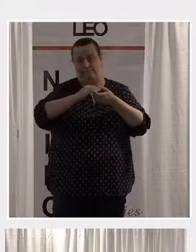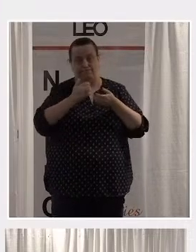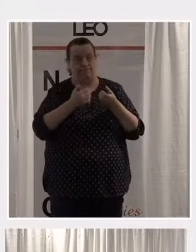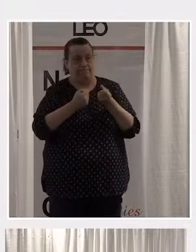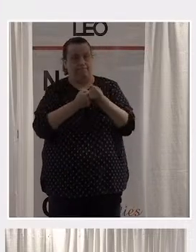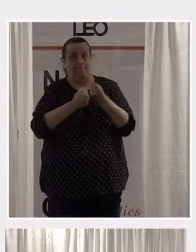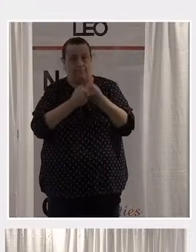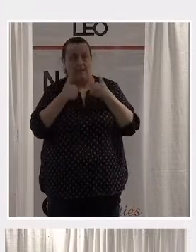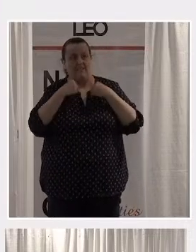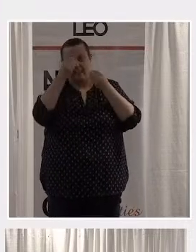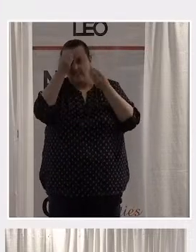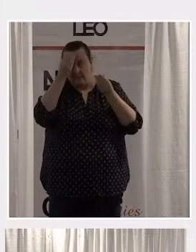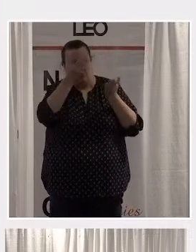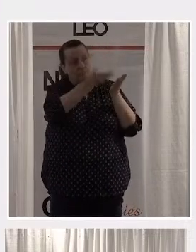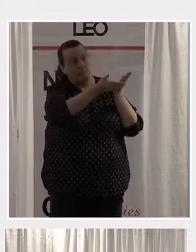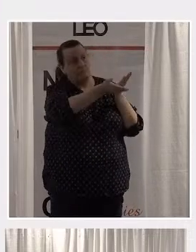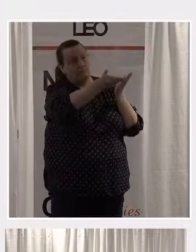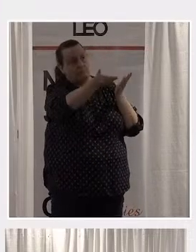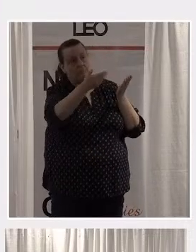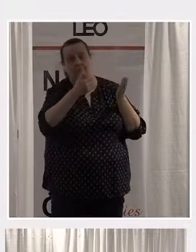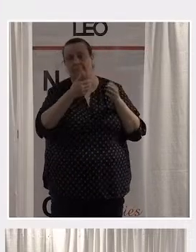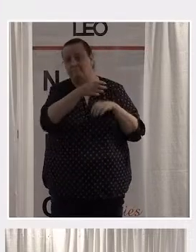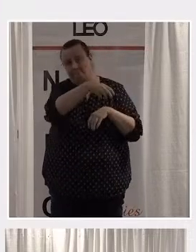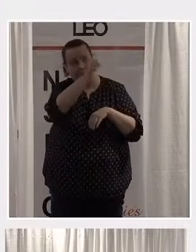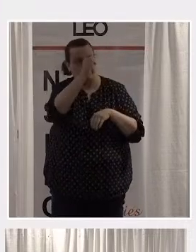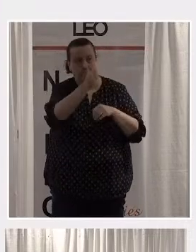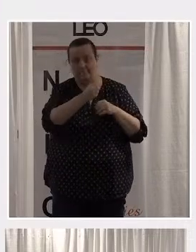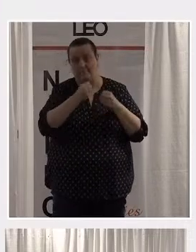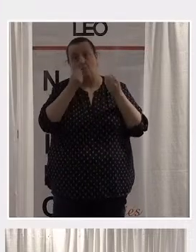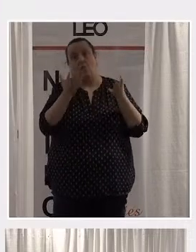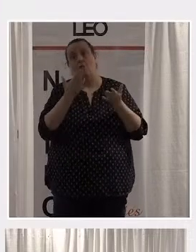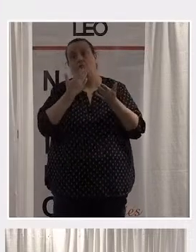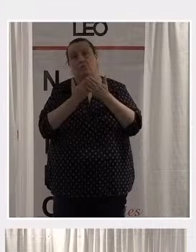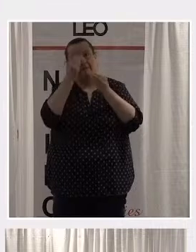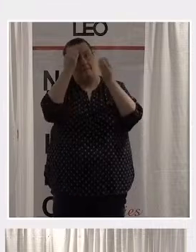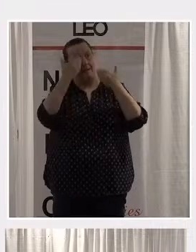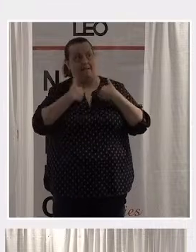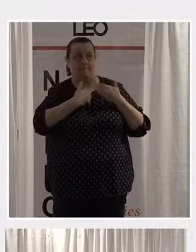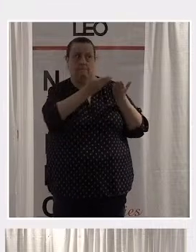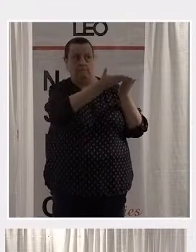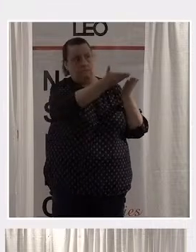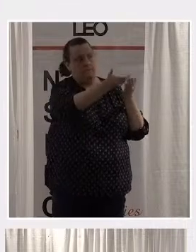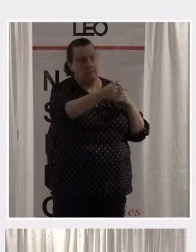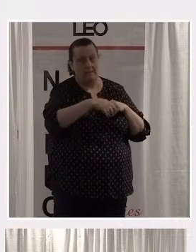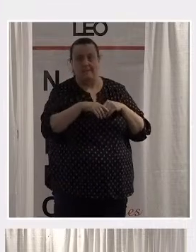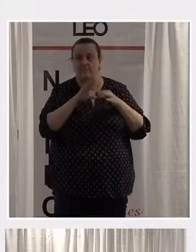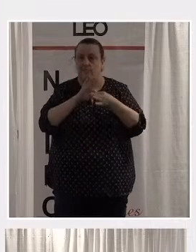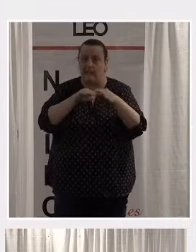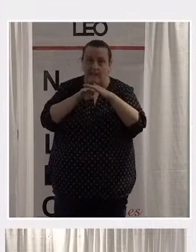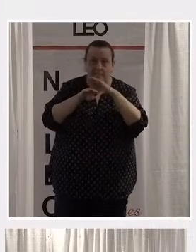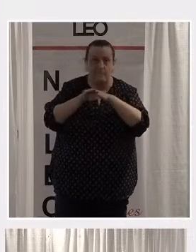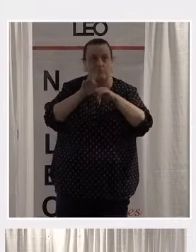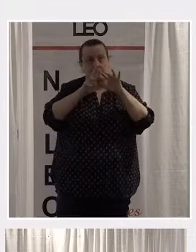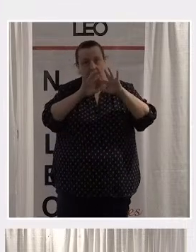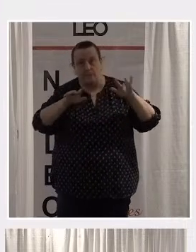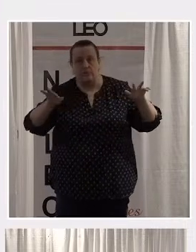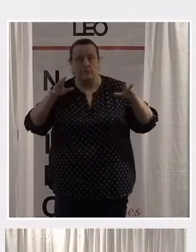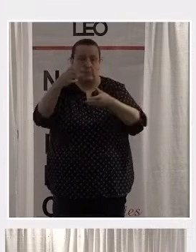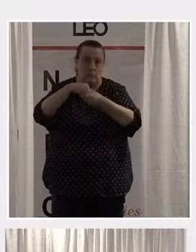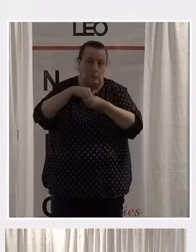PLEASE DO TAKE SOME WITH YOU. LOTS OF REALLY GOOD INFORMATION ON ACCESSIBILITY, DIVERSITY, AND INCLUSION.